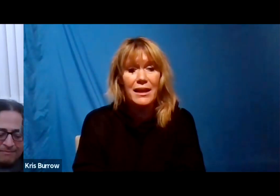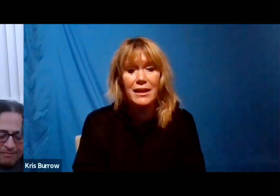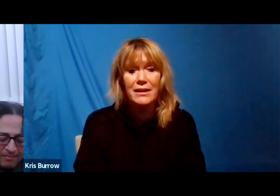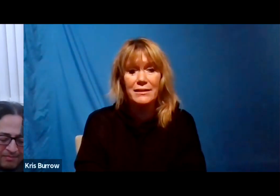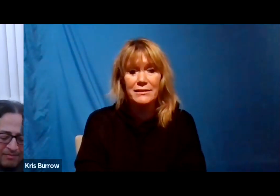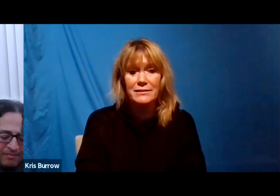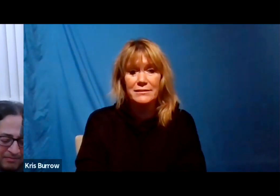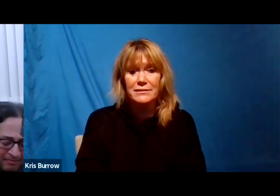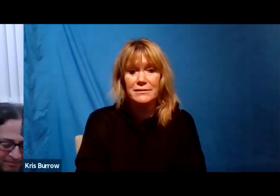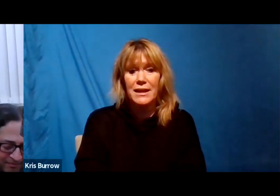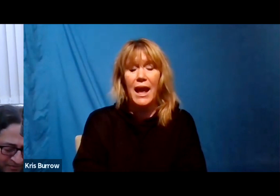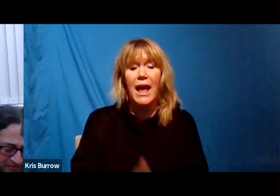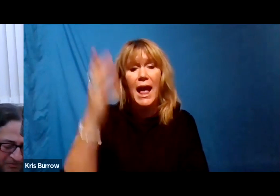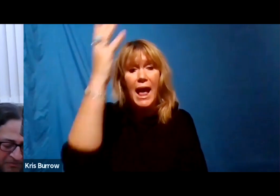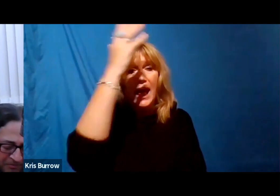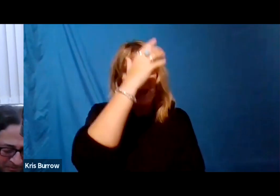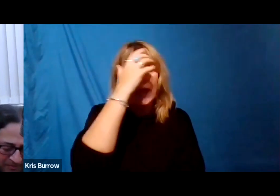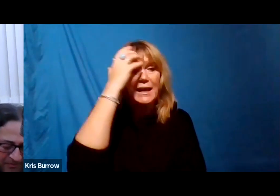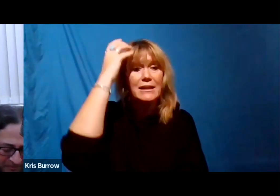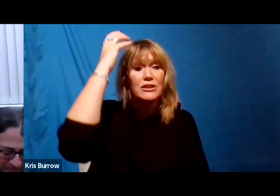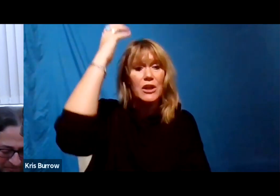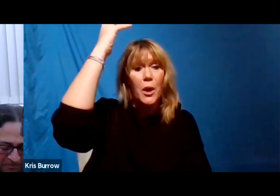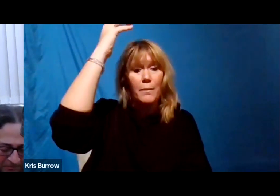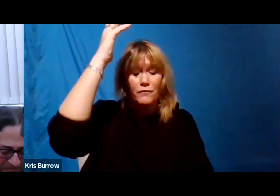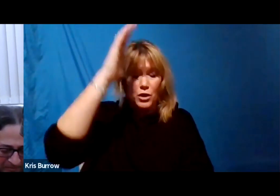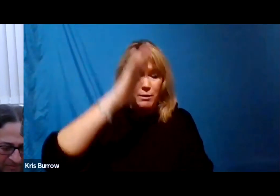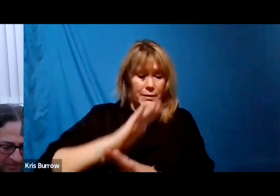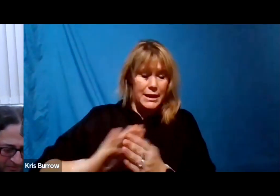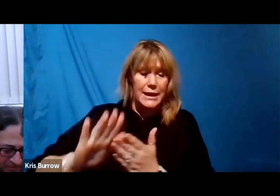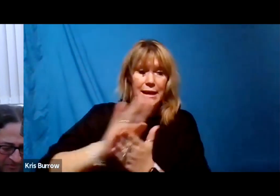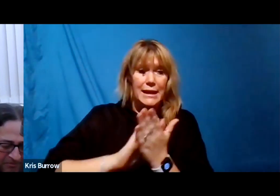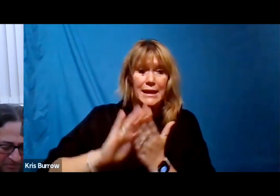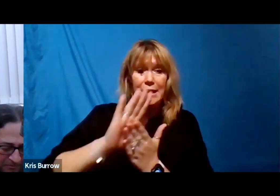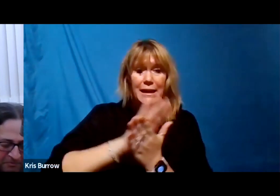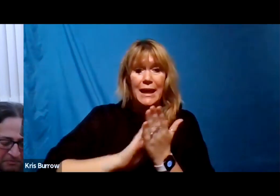Strike-back, fight or flight